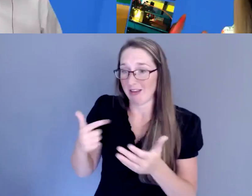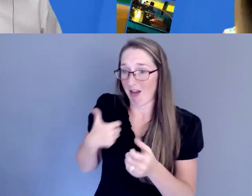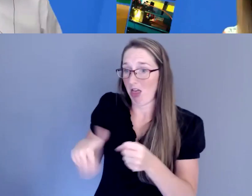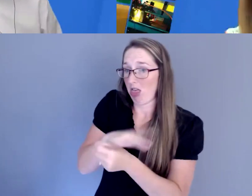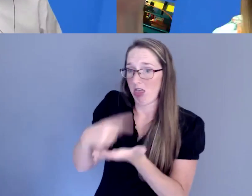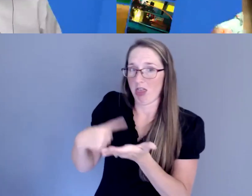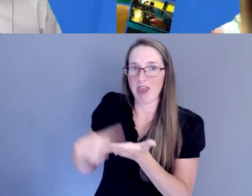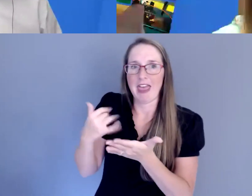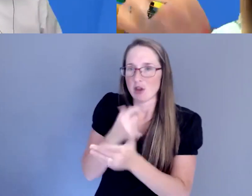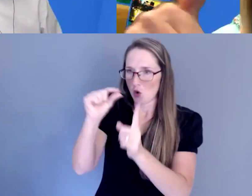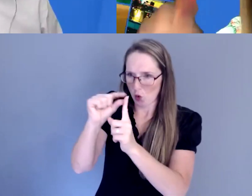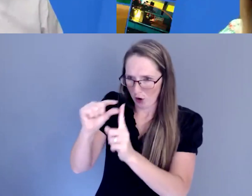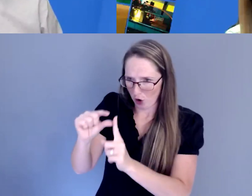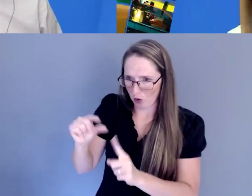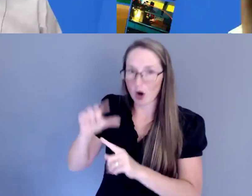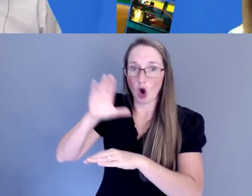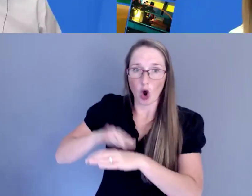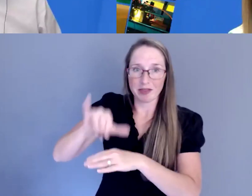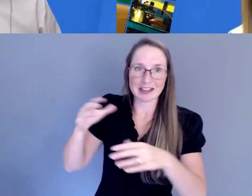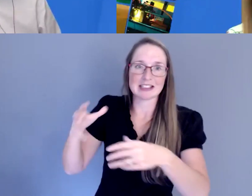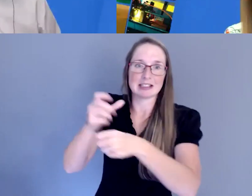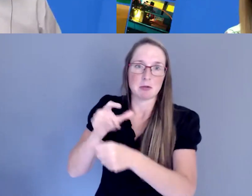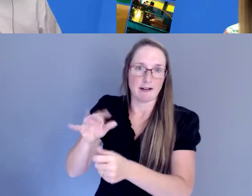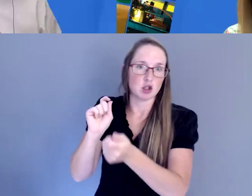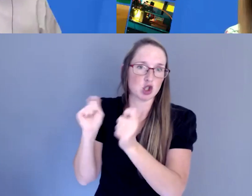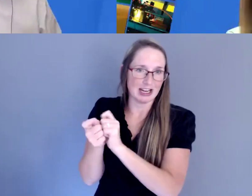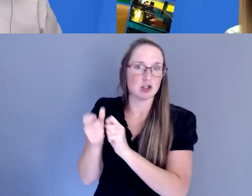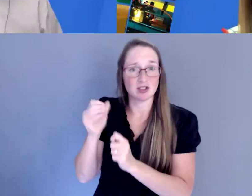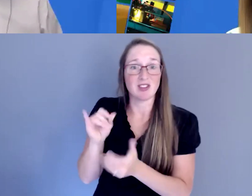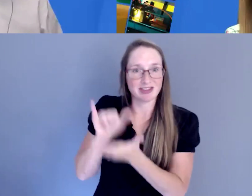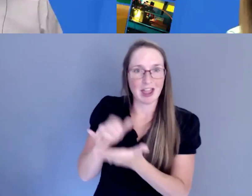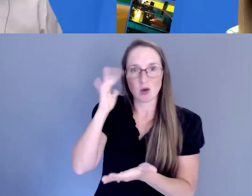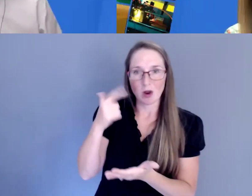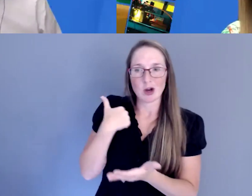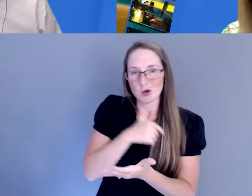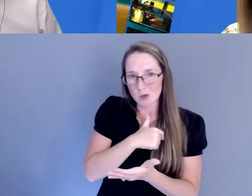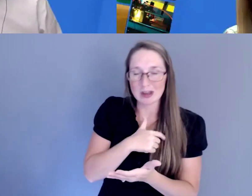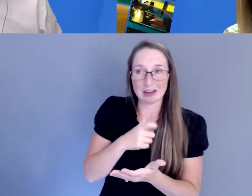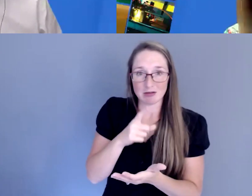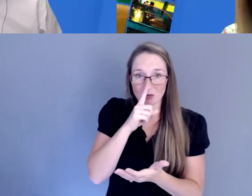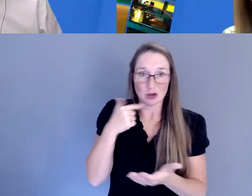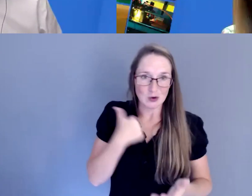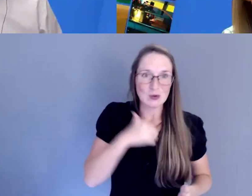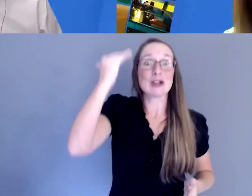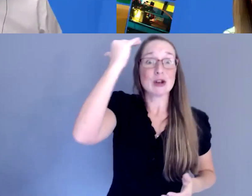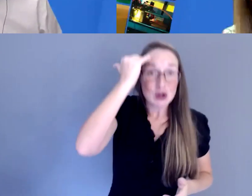verbatim is on that summary of changes. That's why we put so because we knew this would be new,